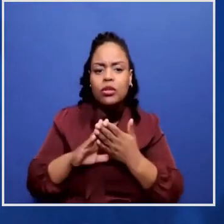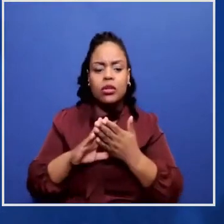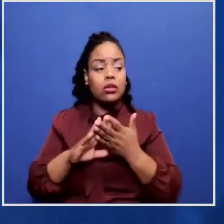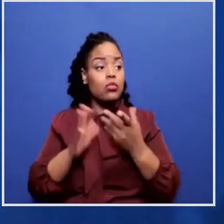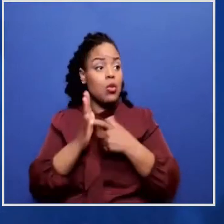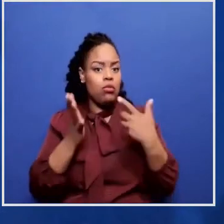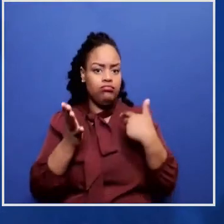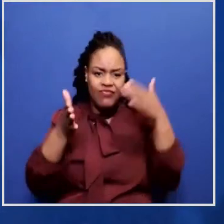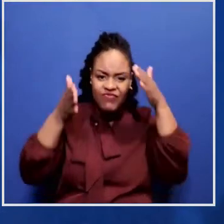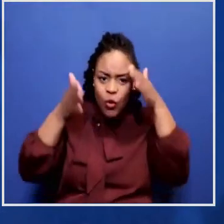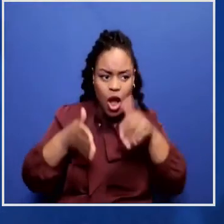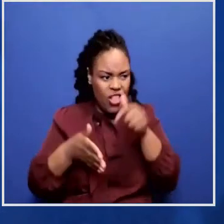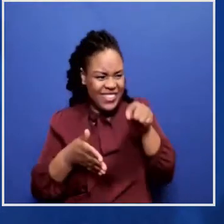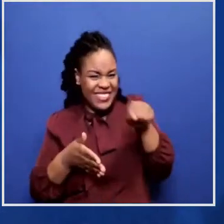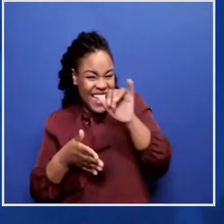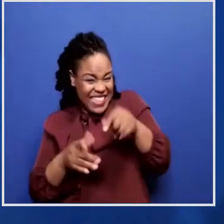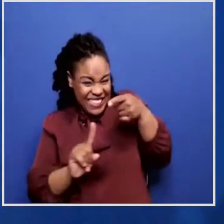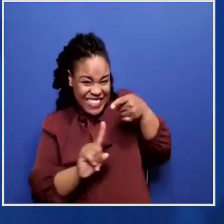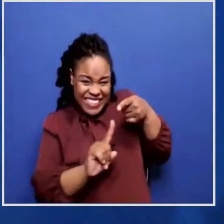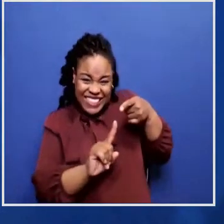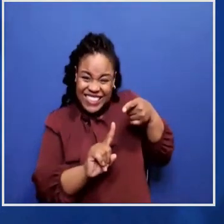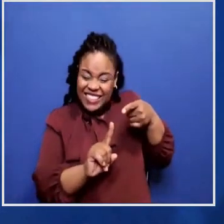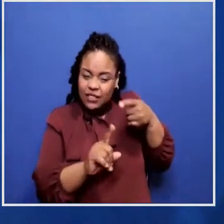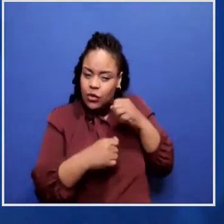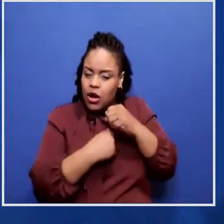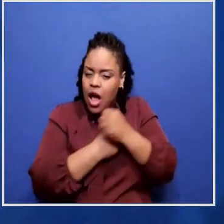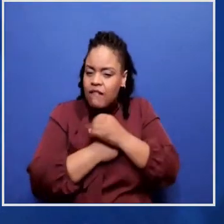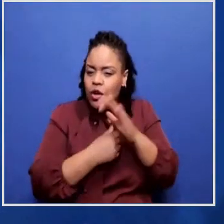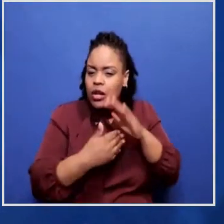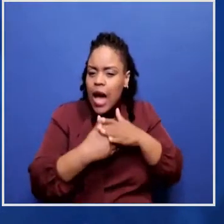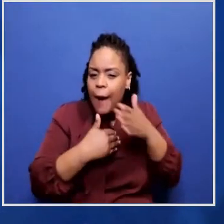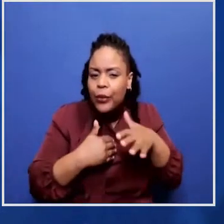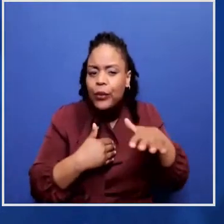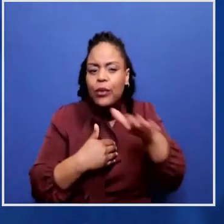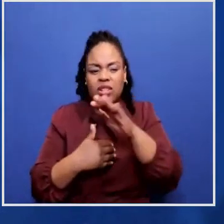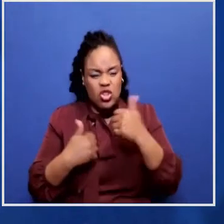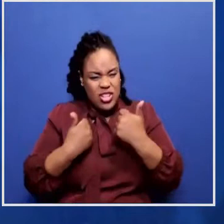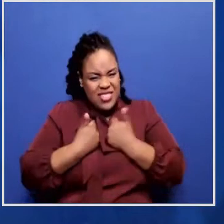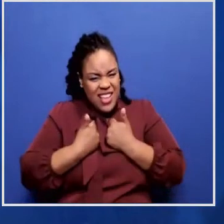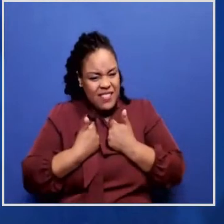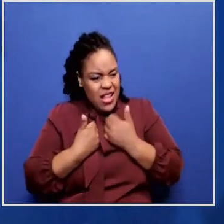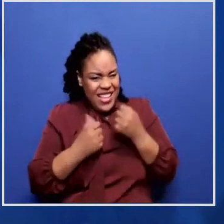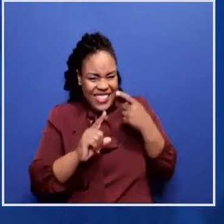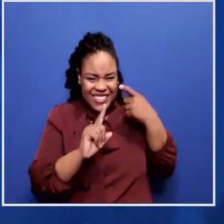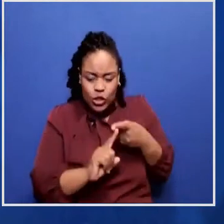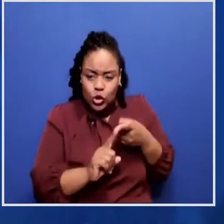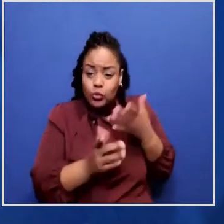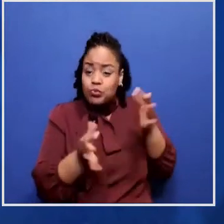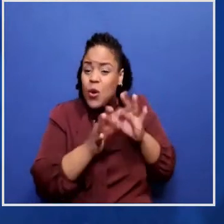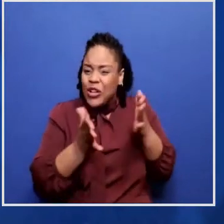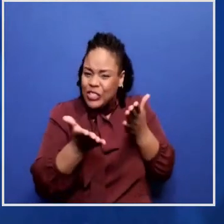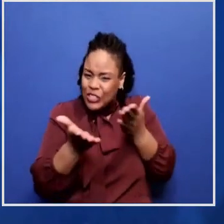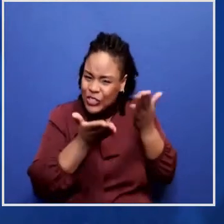IN ESSENCE, THE BELOVED COMMUNITY REQUIRES US TO BE OTHER-CENTERED, WHICH SERVICE IS ABOUT.